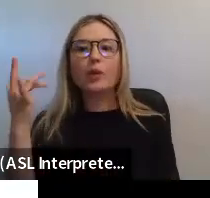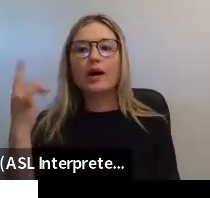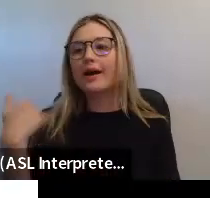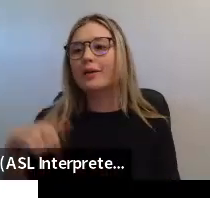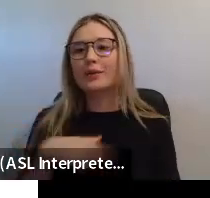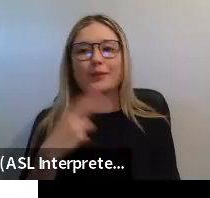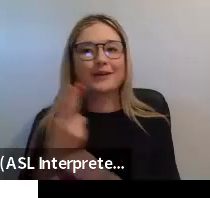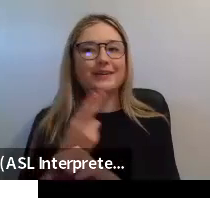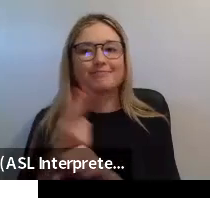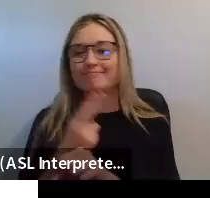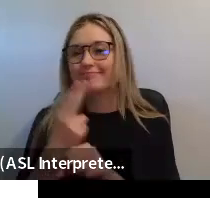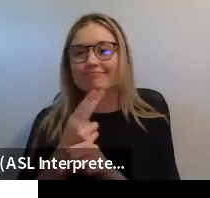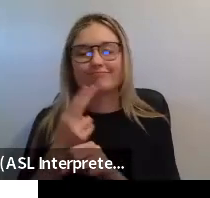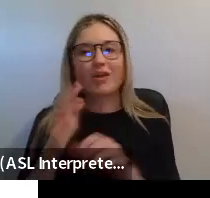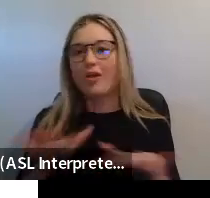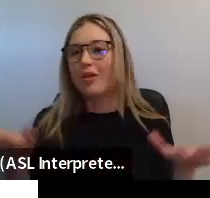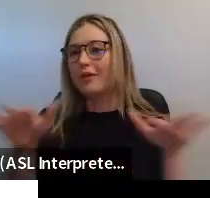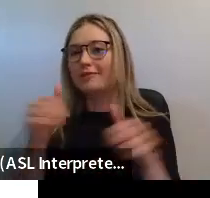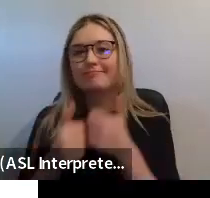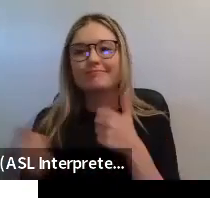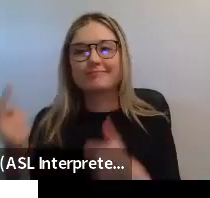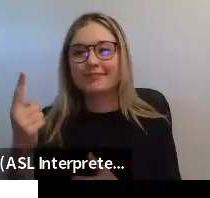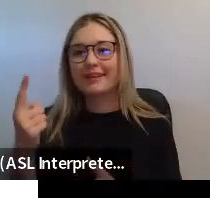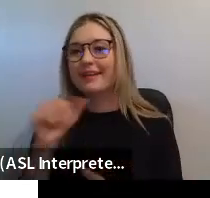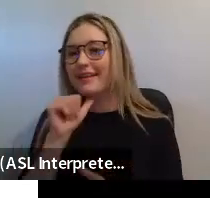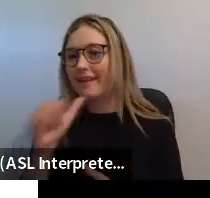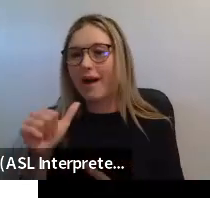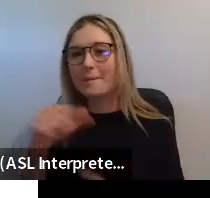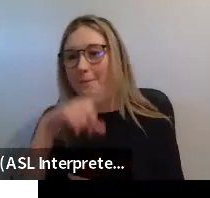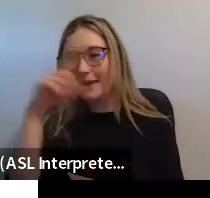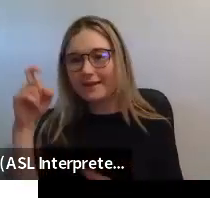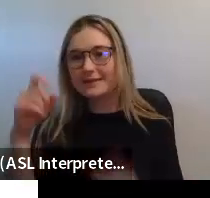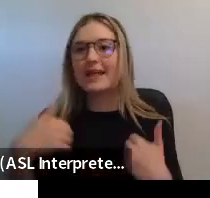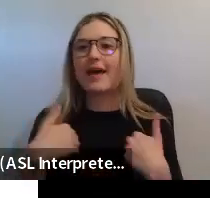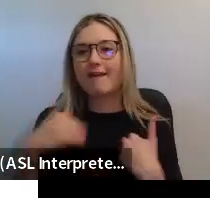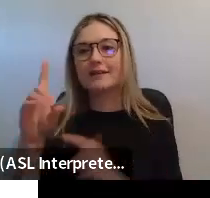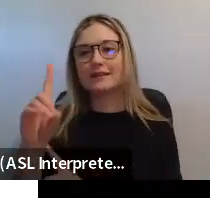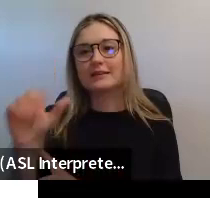think about those as assistive technologies because they're used. Everybody uses them now, and not necessarily because they have a bunch of limitation or a disability.